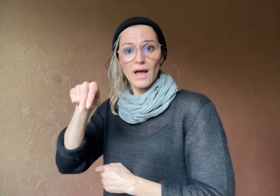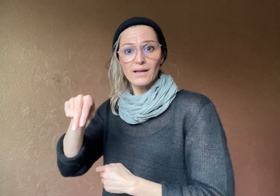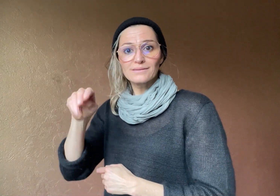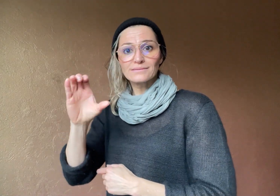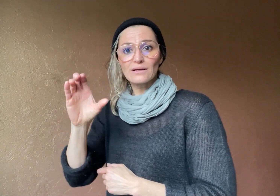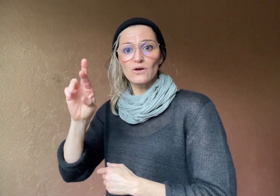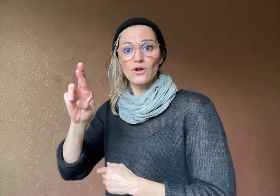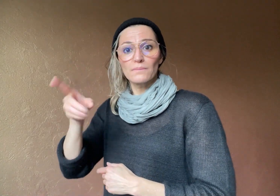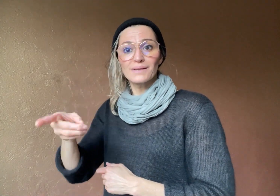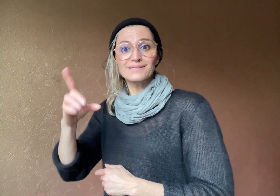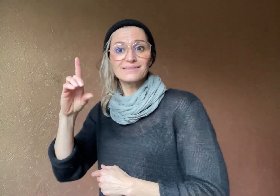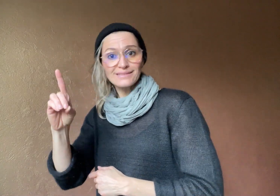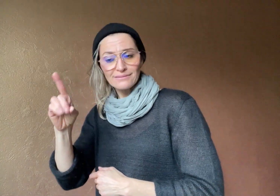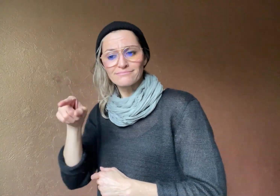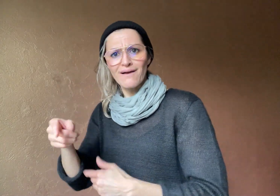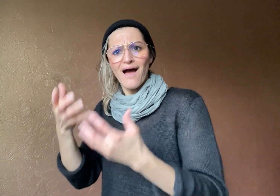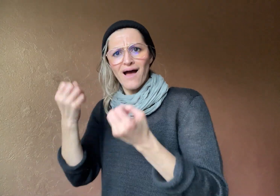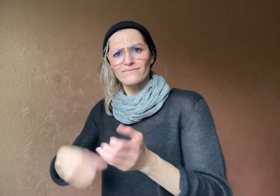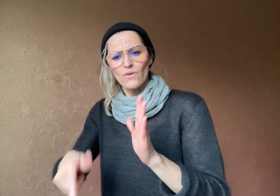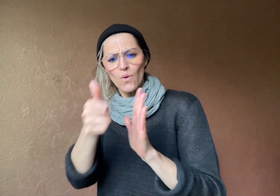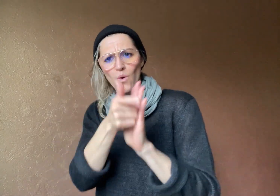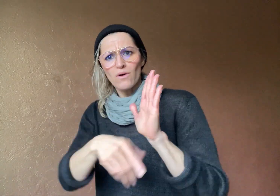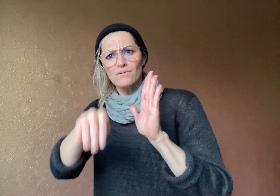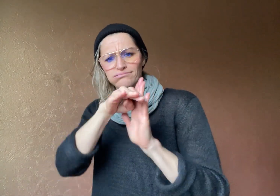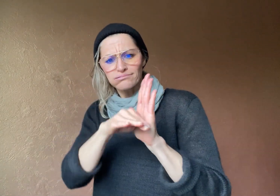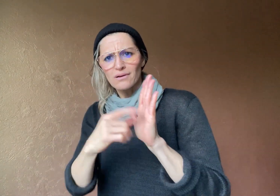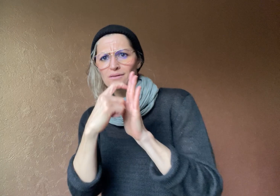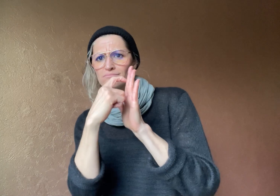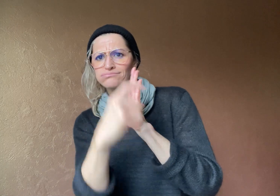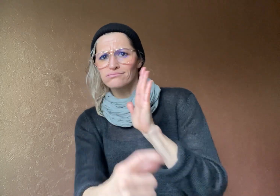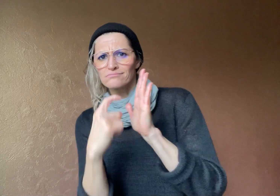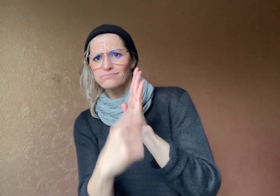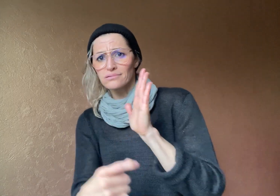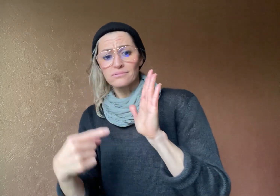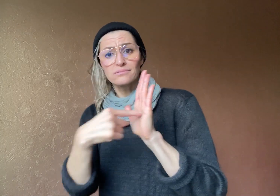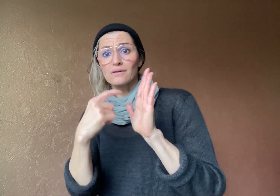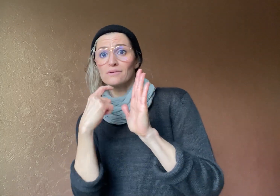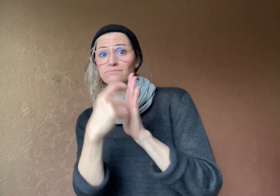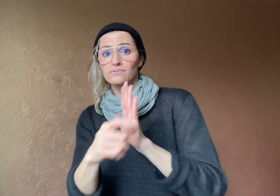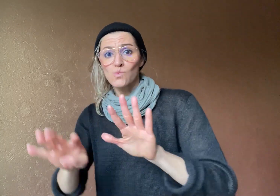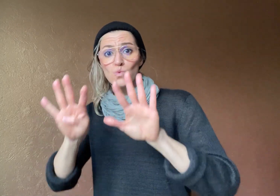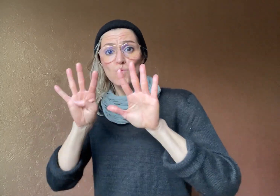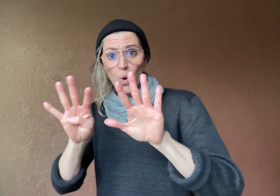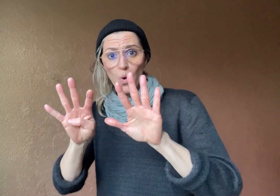(UNCRPD) articles 9 on accessibility,